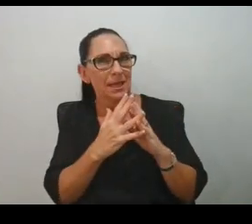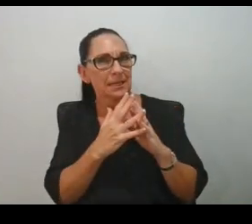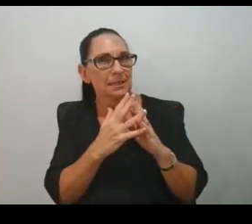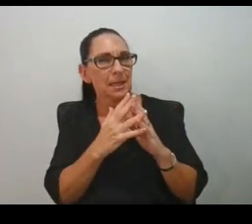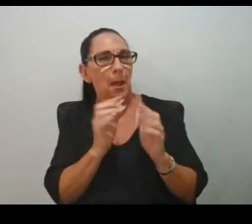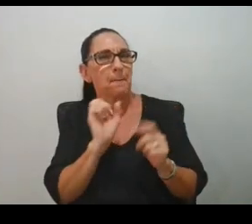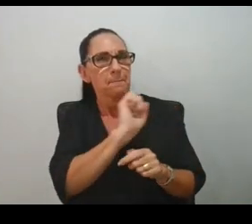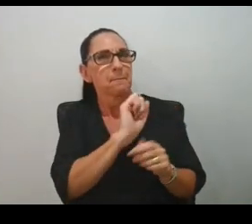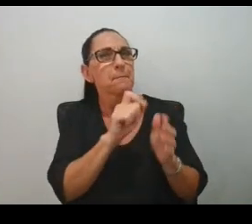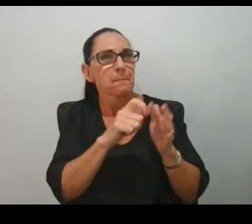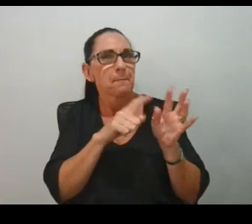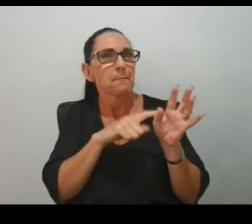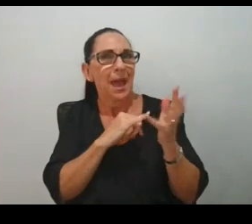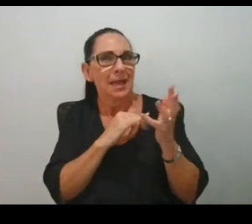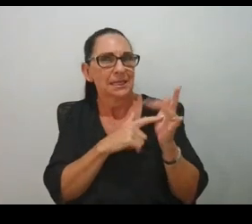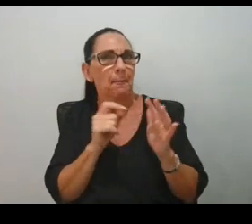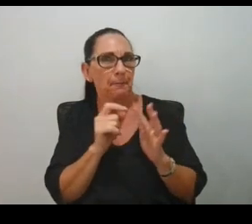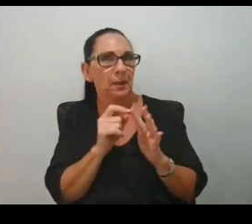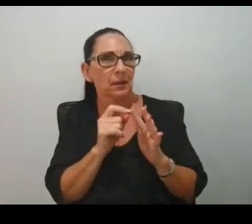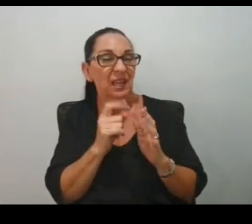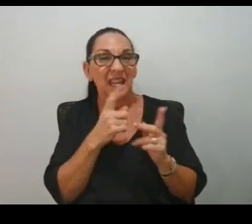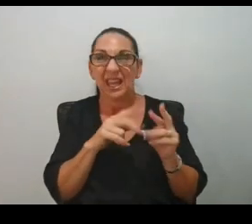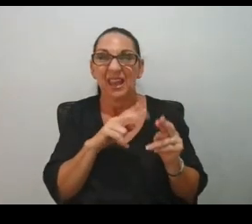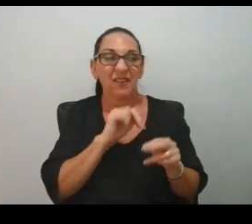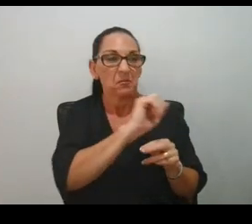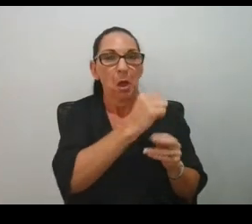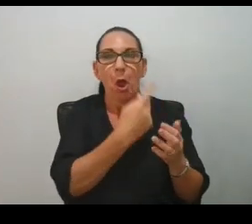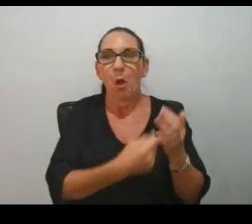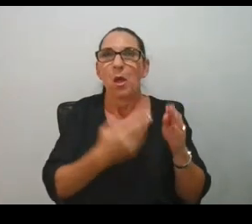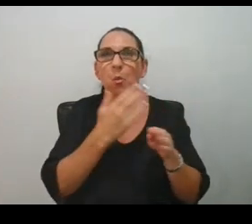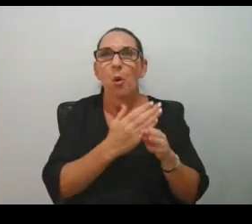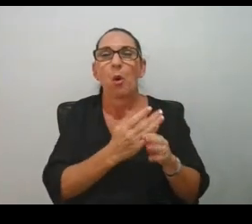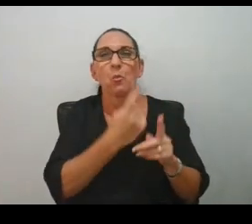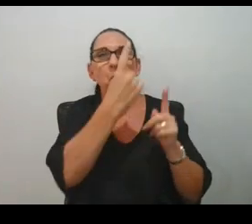client is someone who's a seasonal worker for instance that might be one where you might want